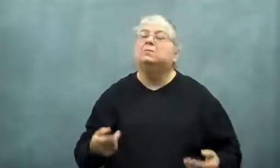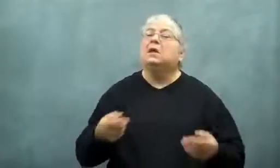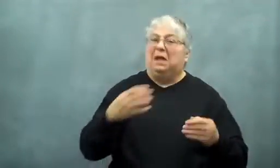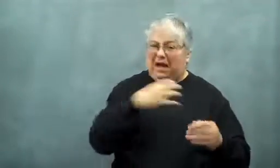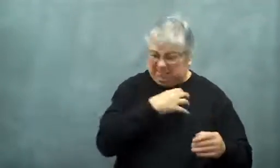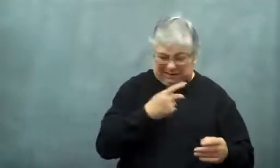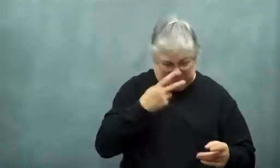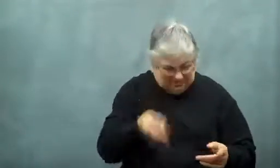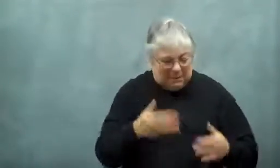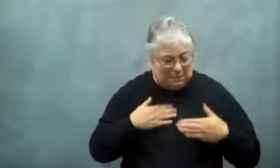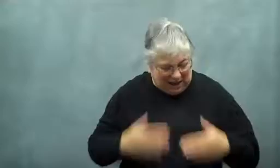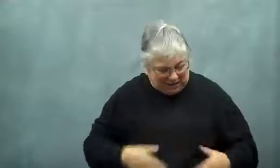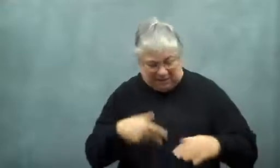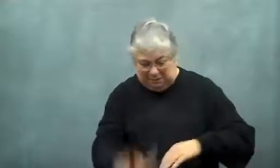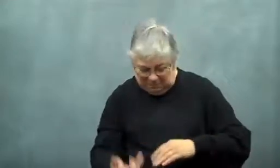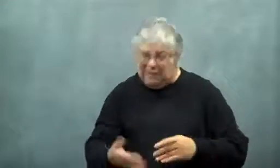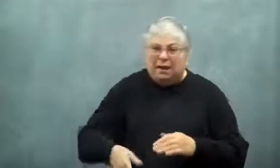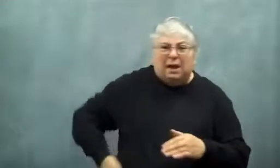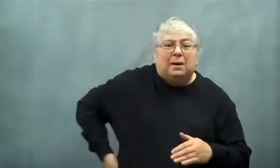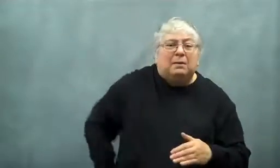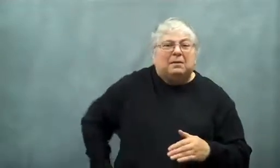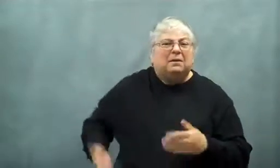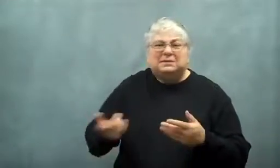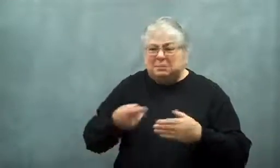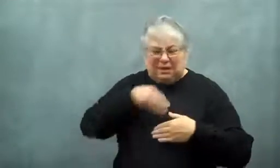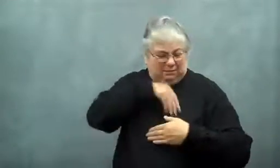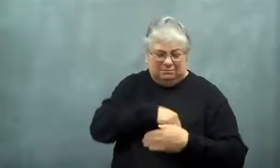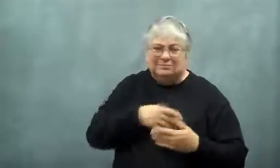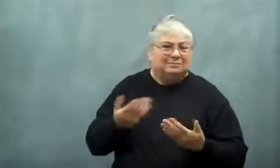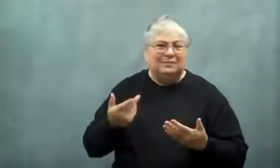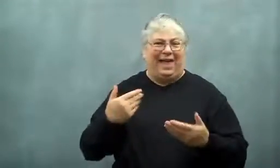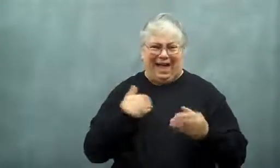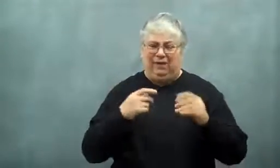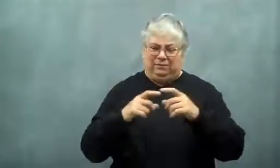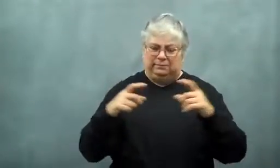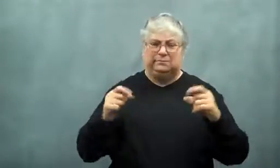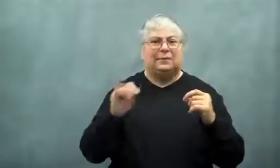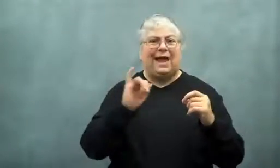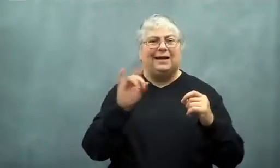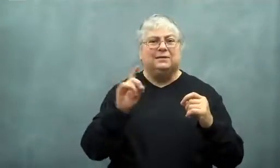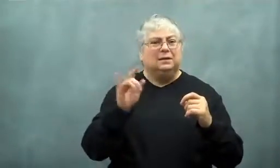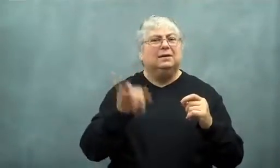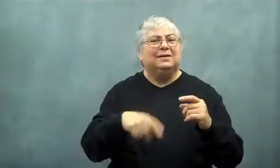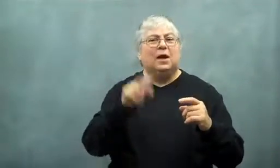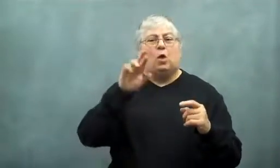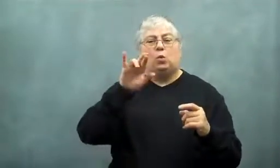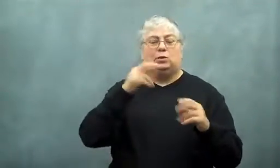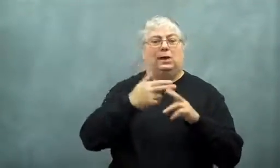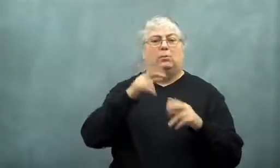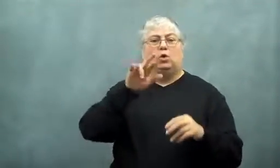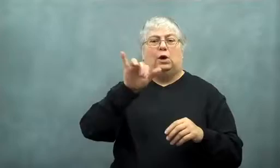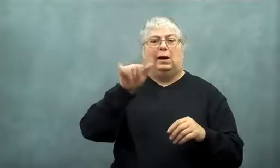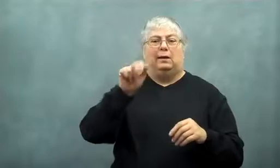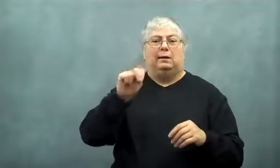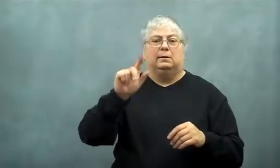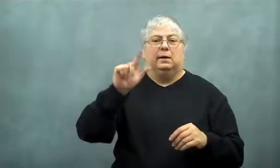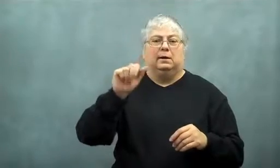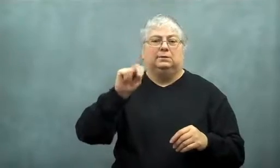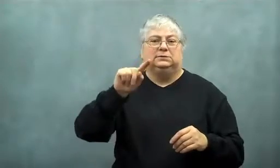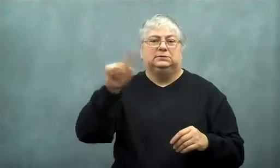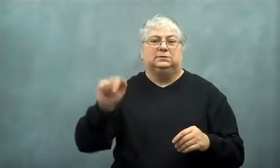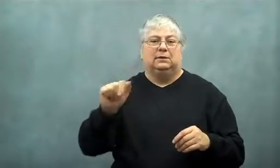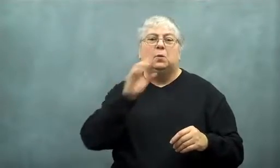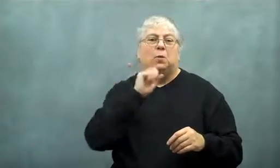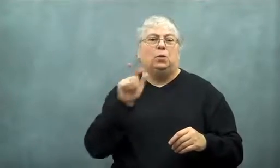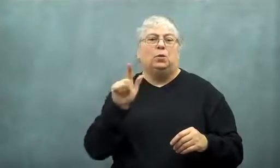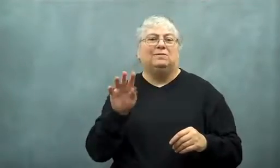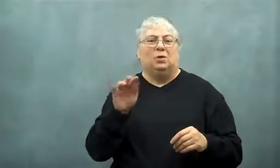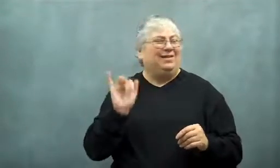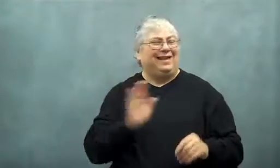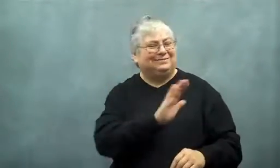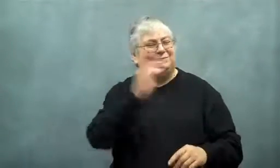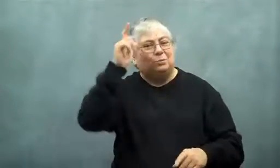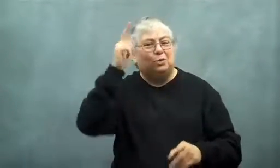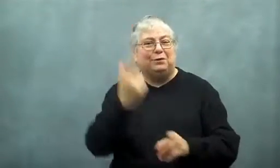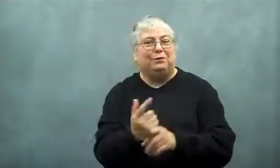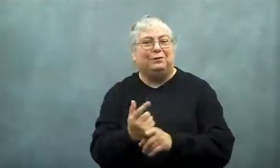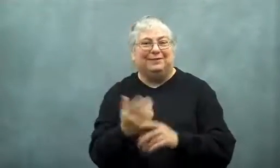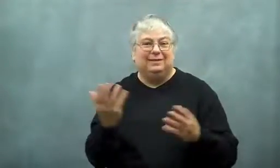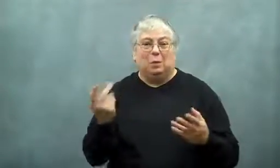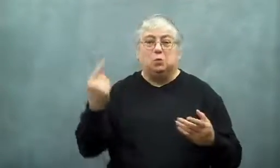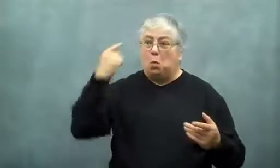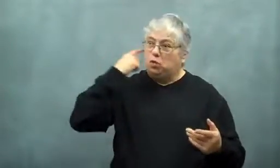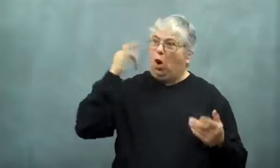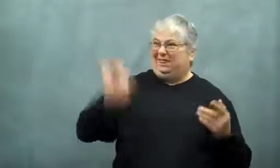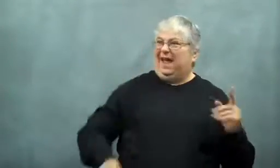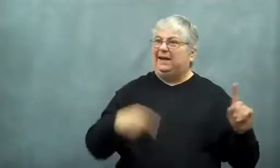Police found ID on the body belonging to his brother, Ryan Lanza, 24.